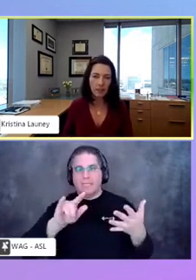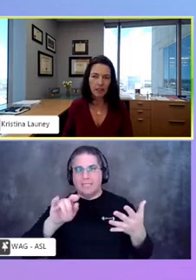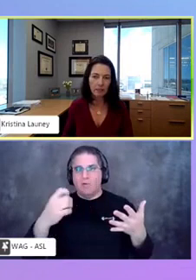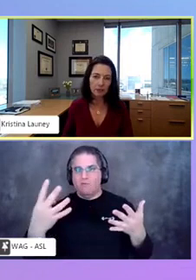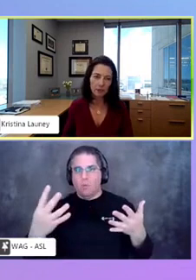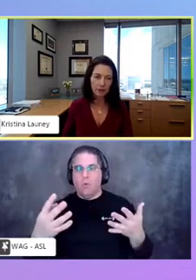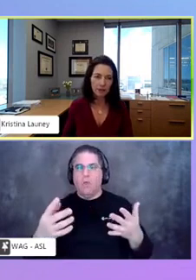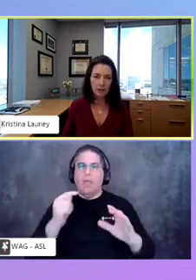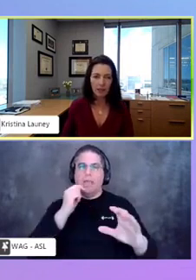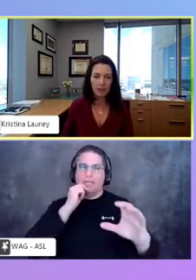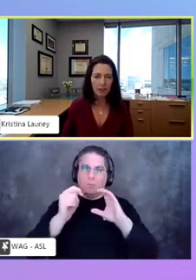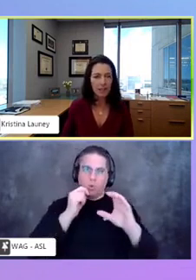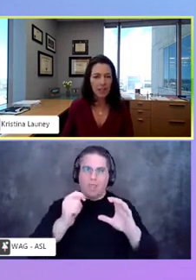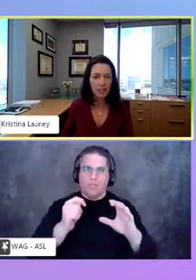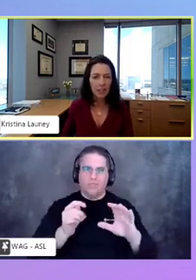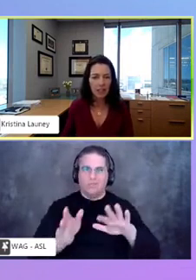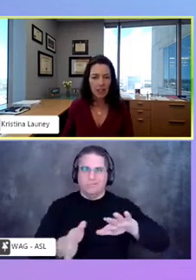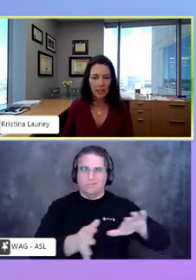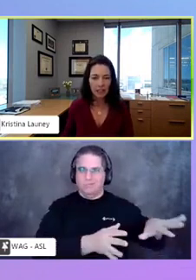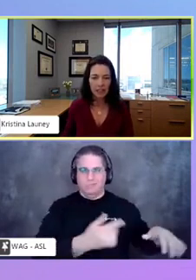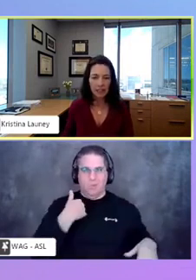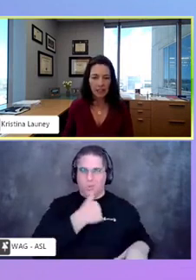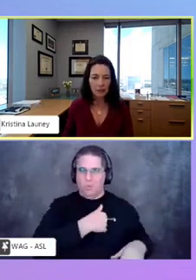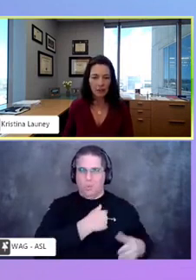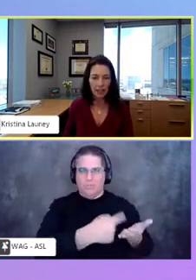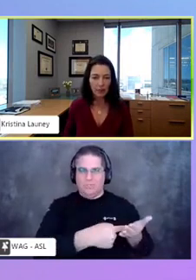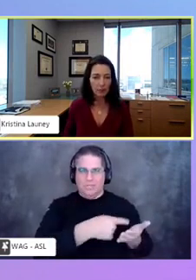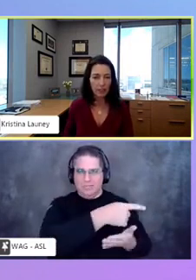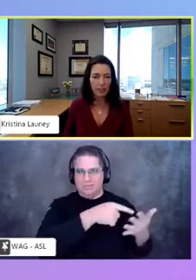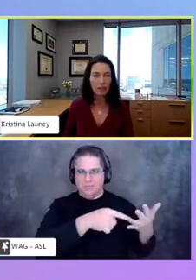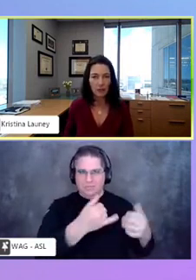nearly as often. Title 3, essentially private businesses